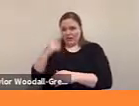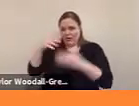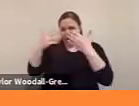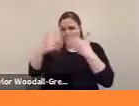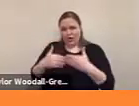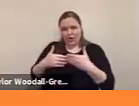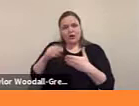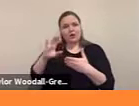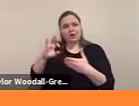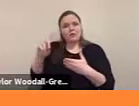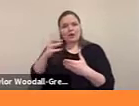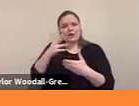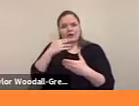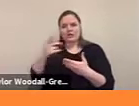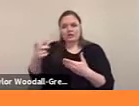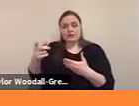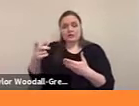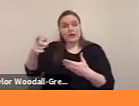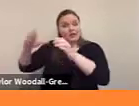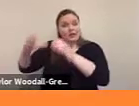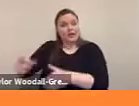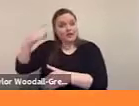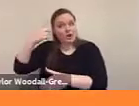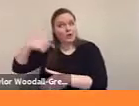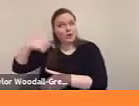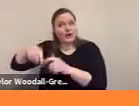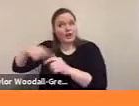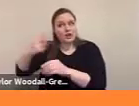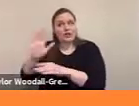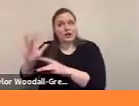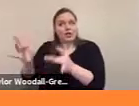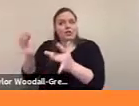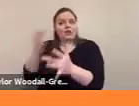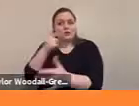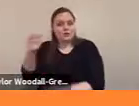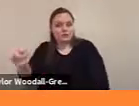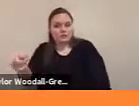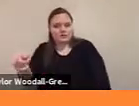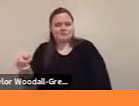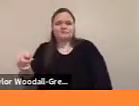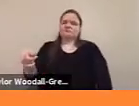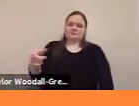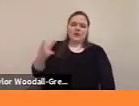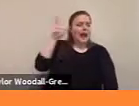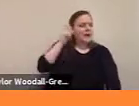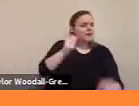They thought we couldn't use any of their lighter colors. And I hear this from a lot of designers too.